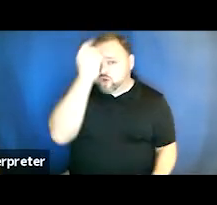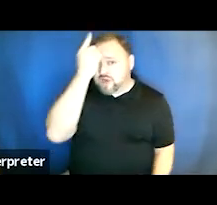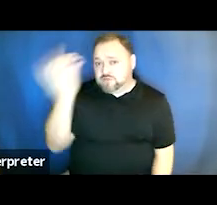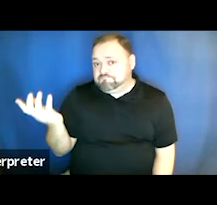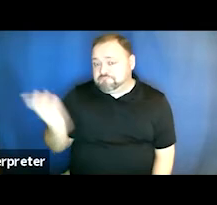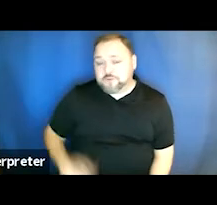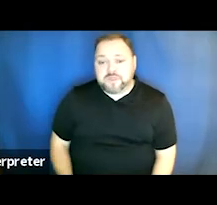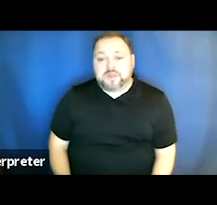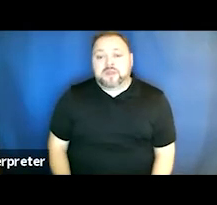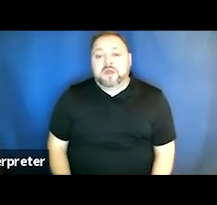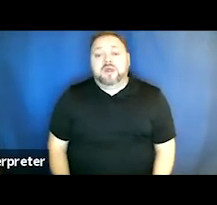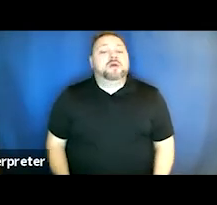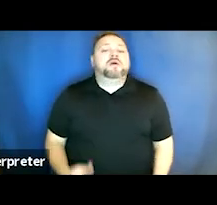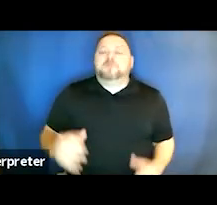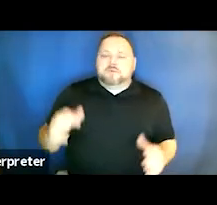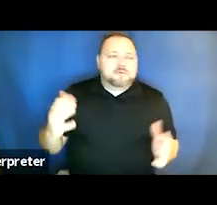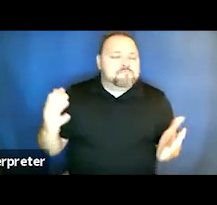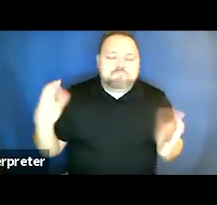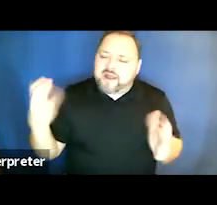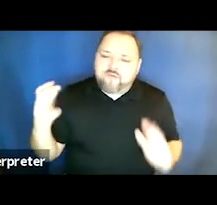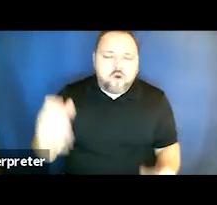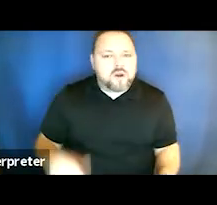Metaphor, and really building common ground,